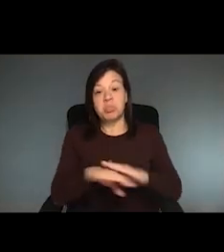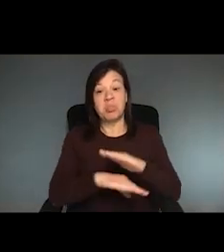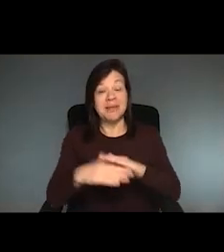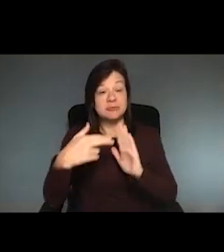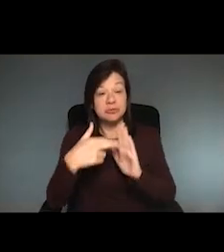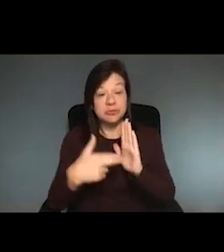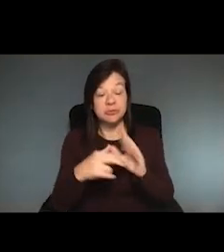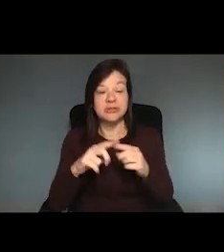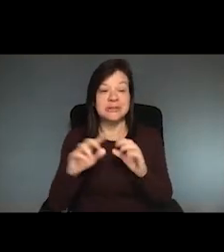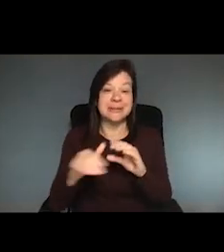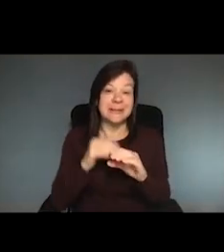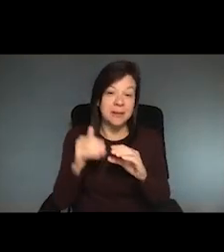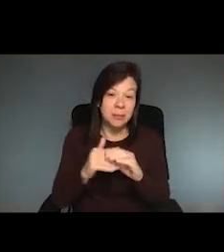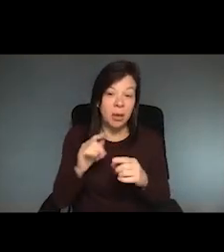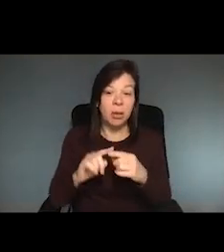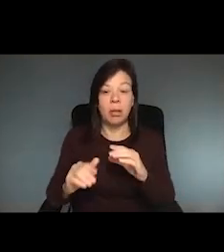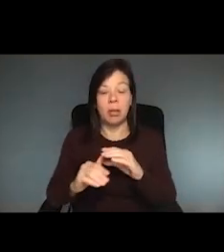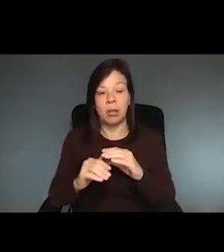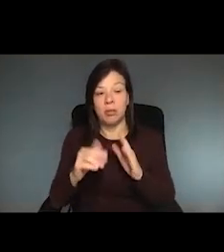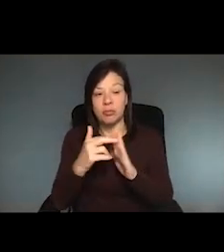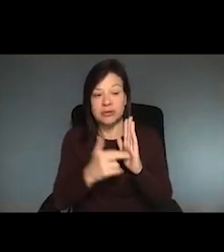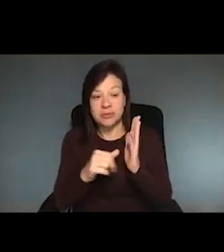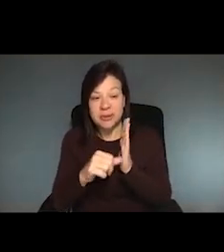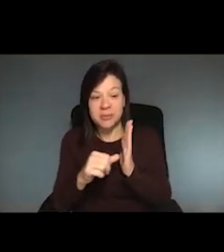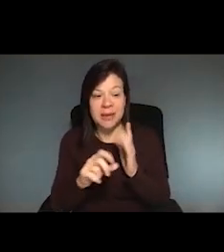REGISTRATION, EMAILS, REGISTRATION PAGE, PASSWORD